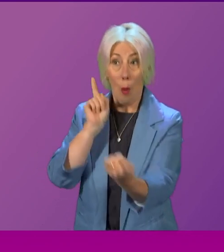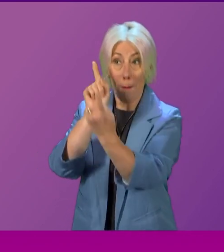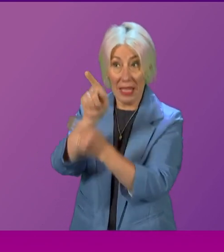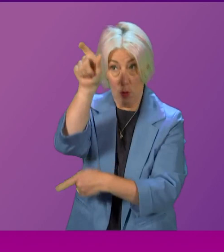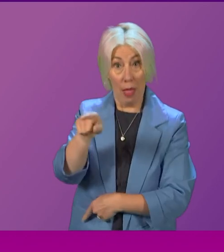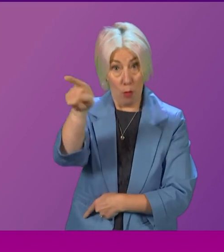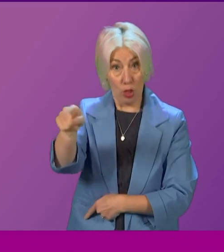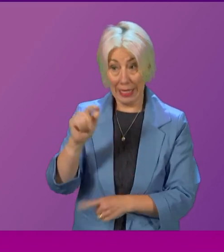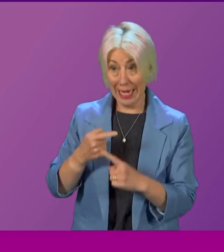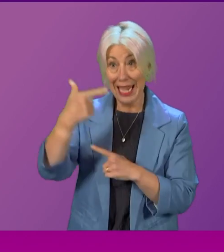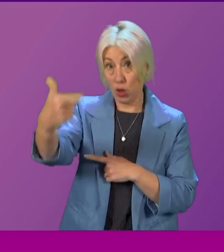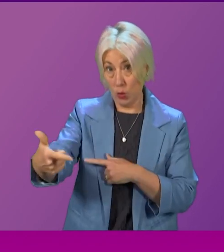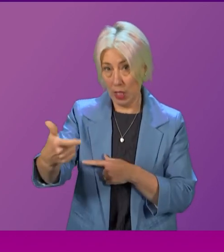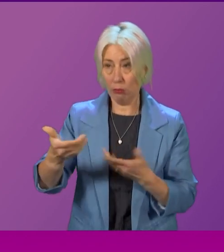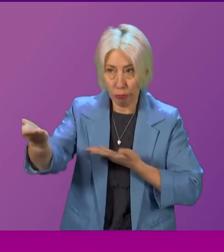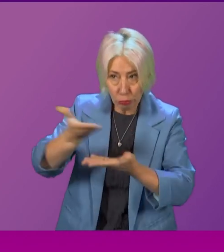week to discuss the concerns in more detail.